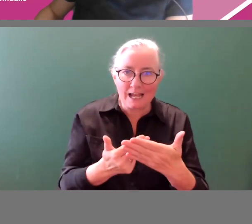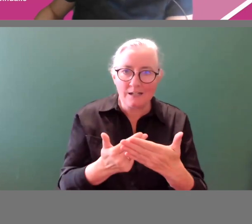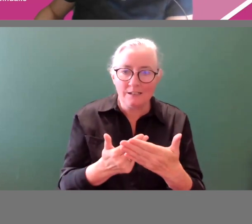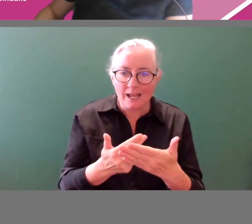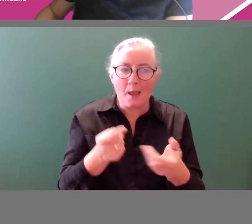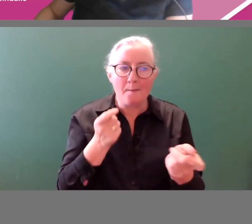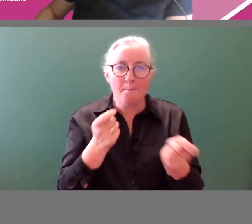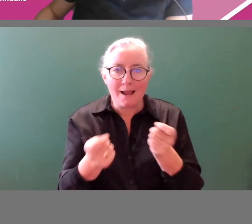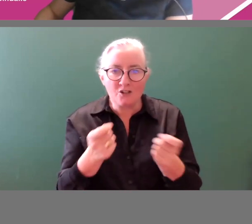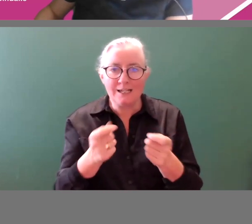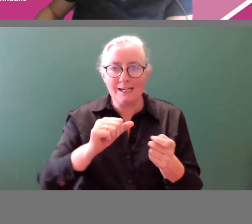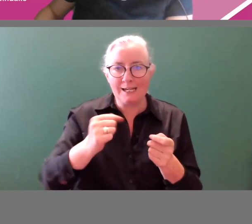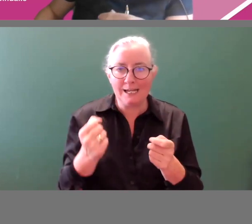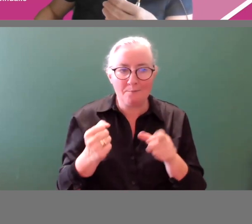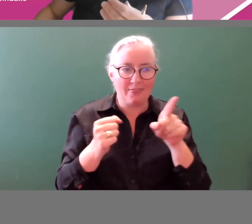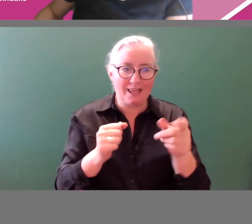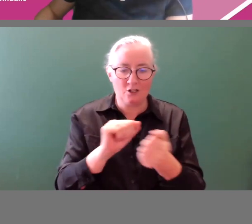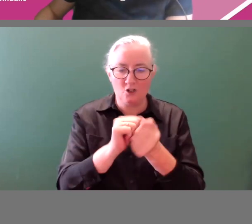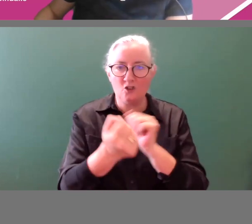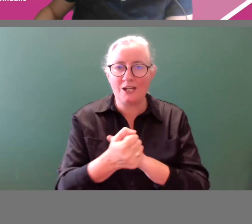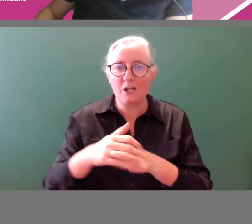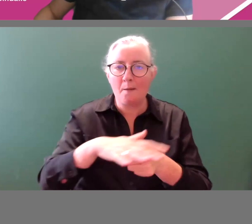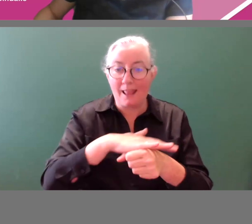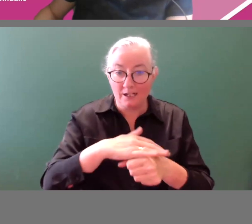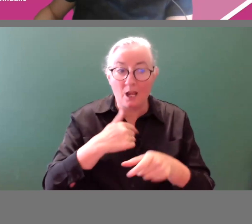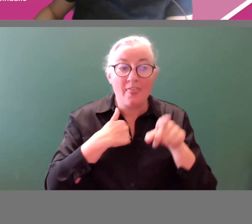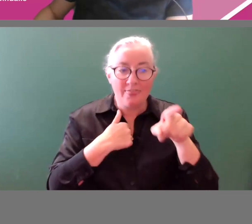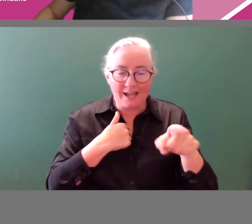maintenance of changing place toilets, we're aiming to complement the implementation of